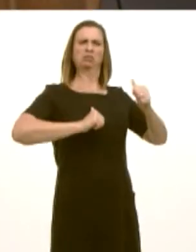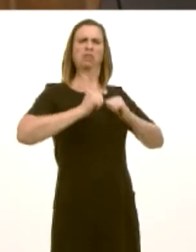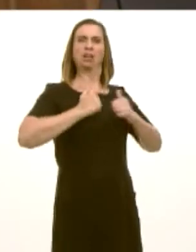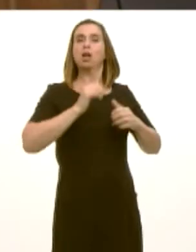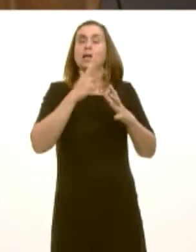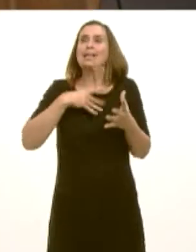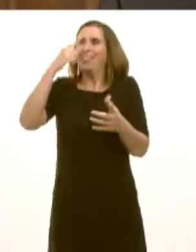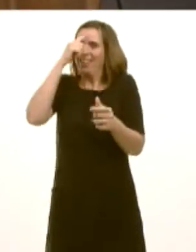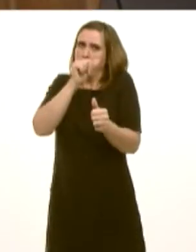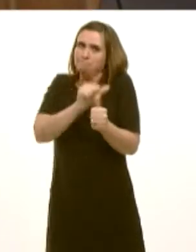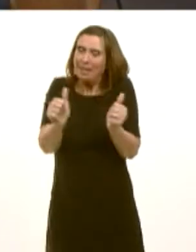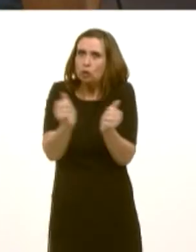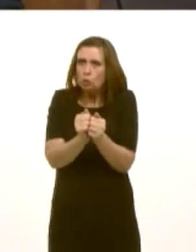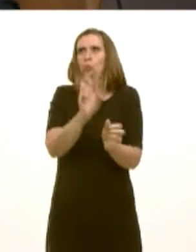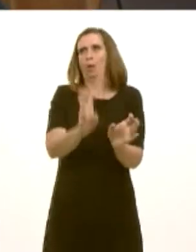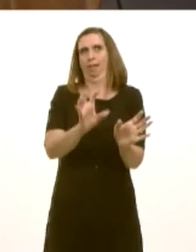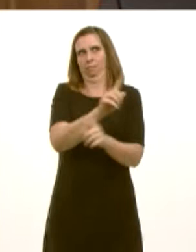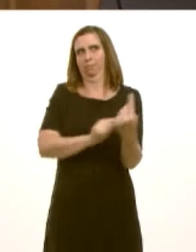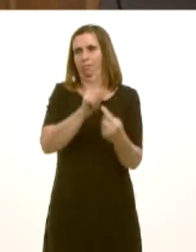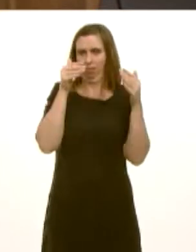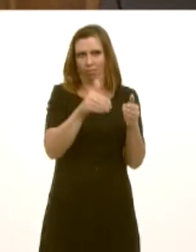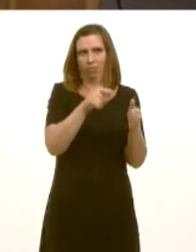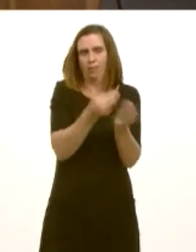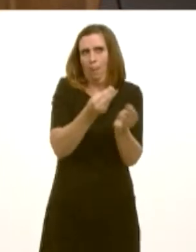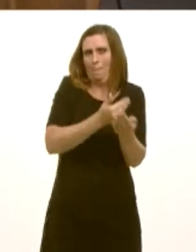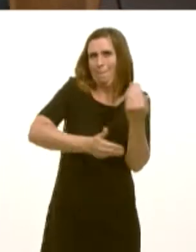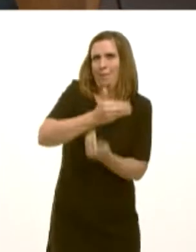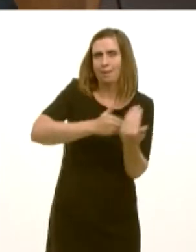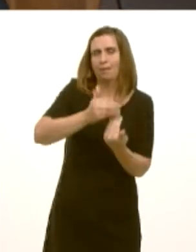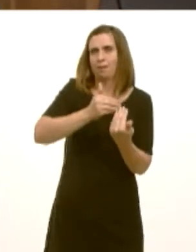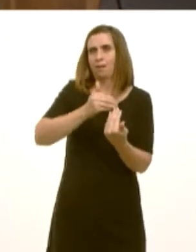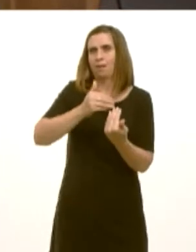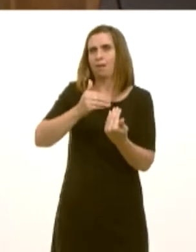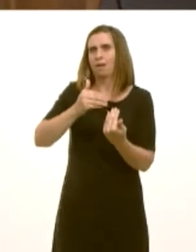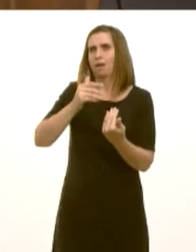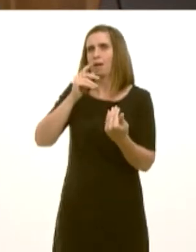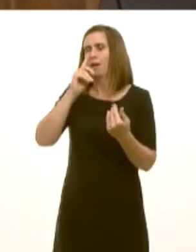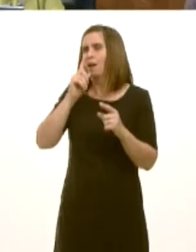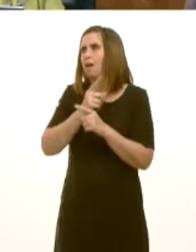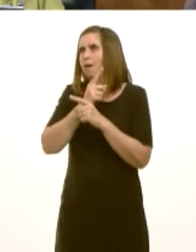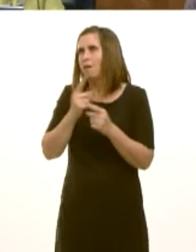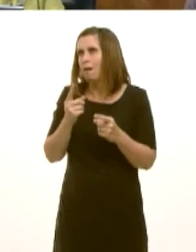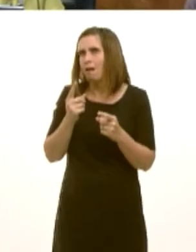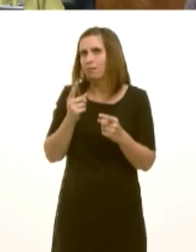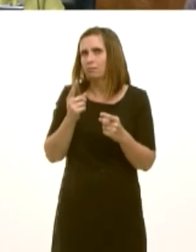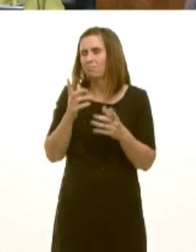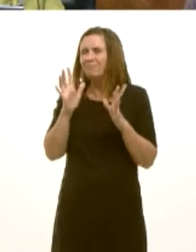As David Melding has eloquently pointed out in years gone by, you canít argue to leave one and yet still say that it needs to stay in the other.